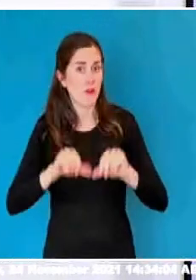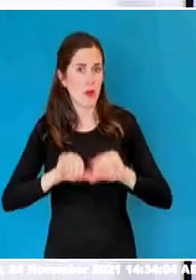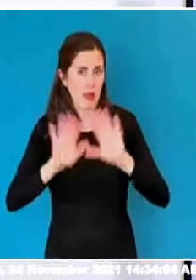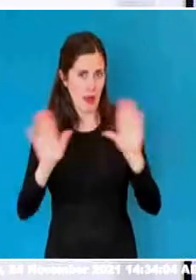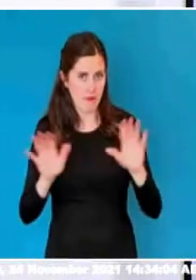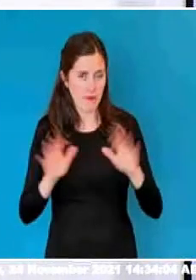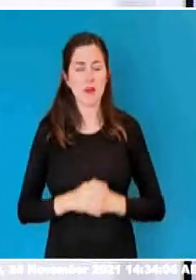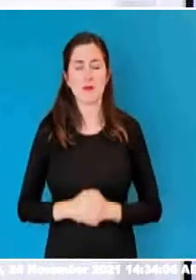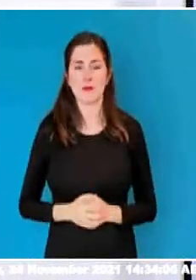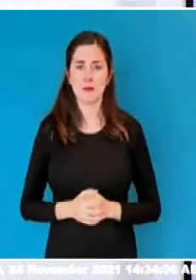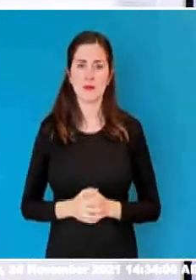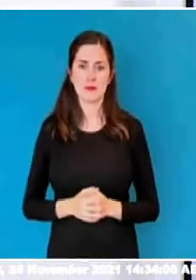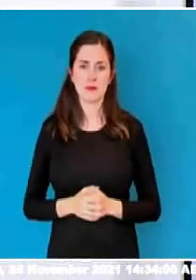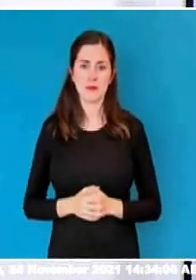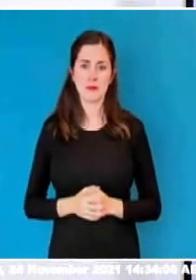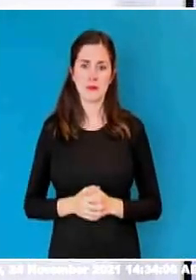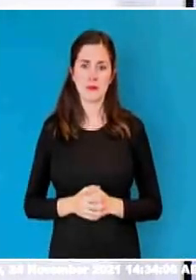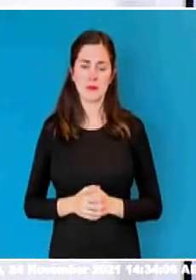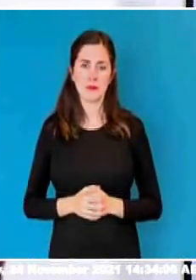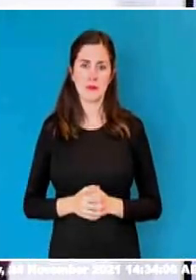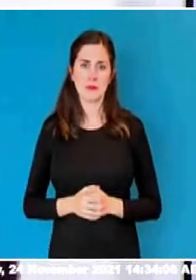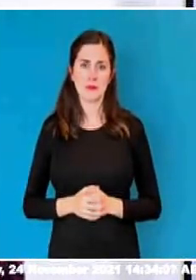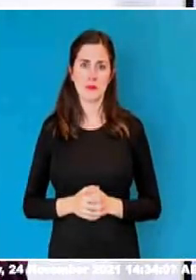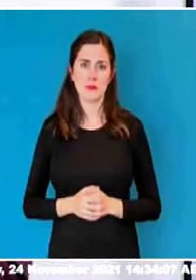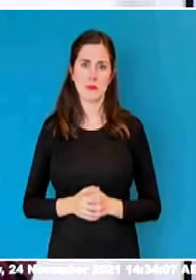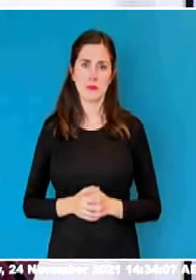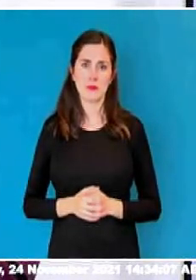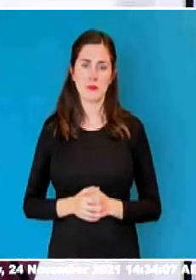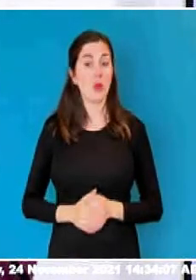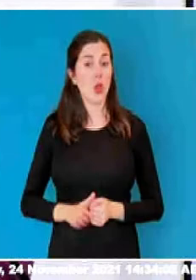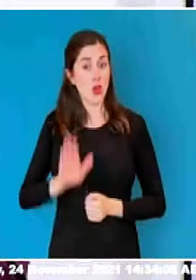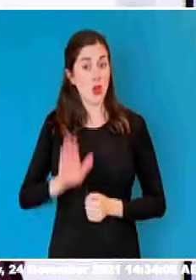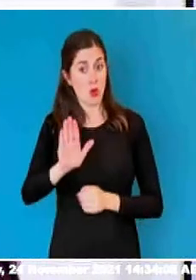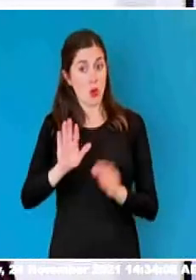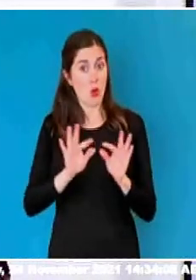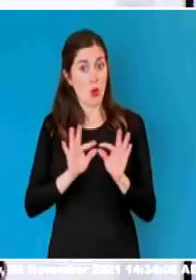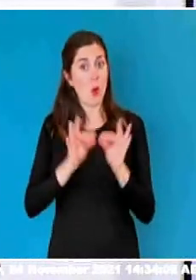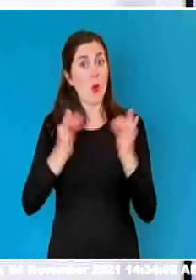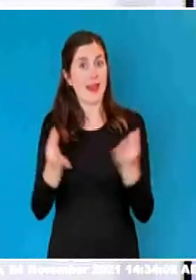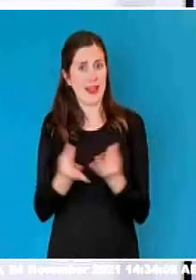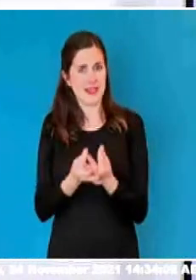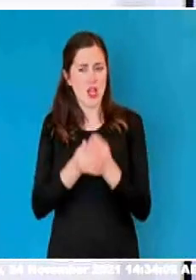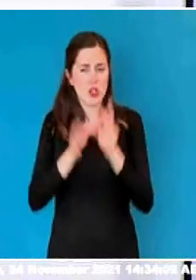One of the functions you have is to develop model codes of practice, is it not?